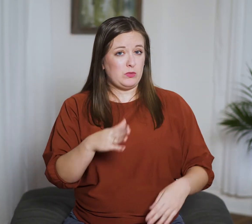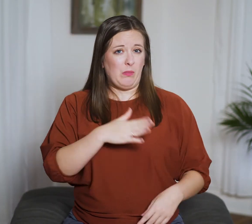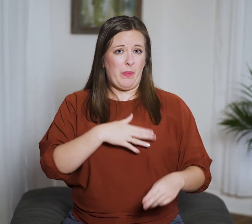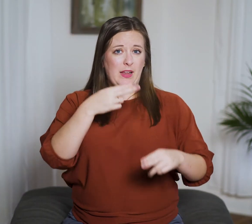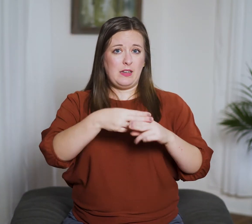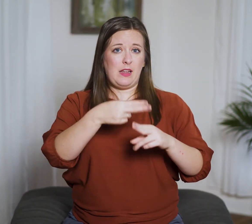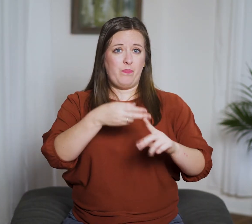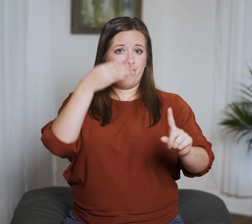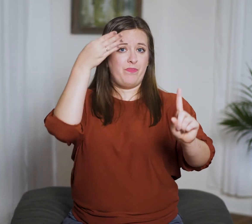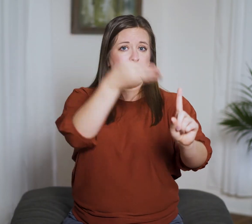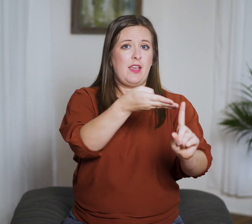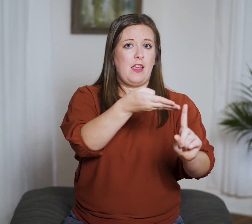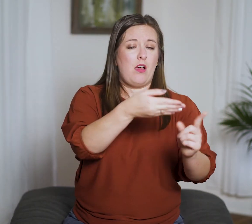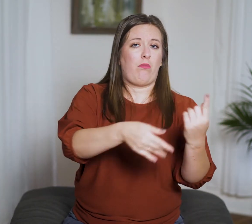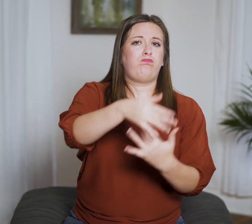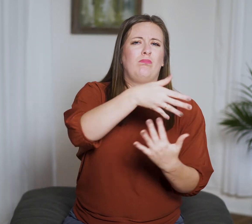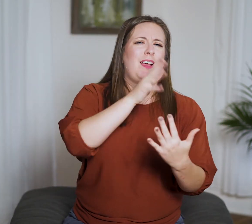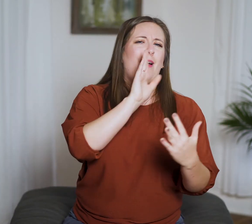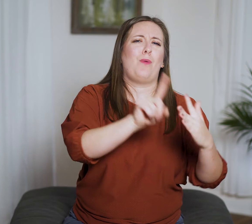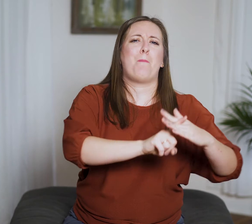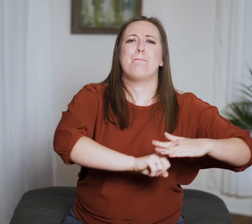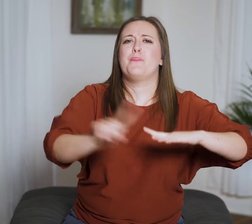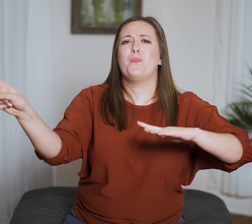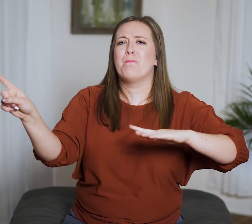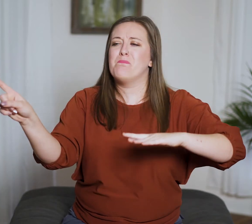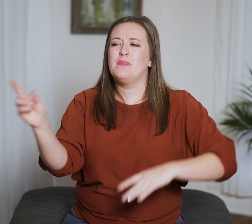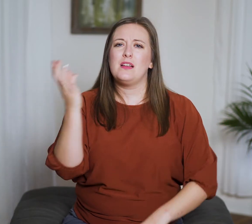that I have consecrated for My name I will cast out of My sight,